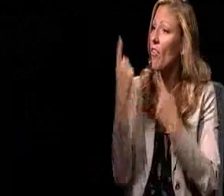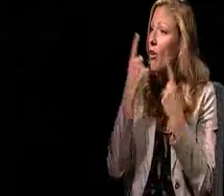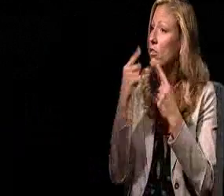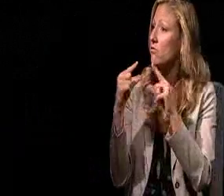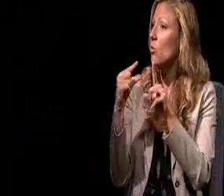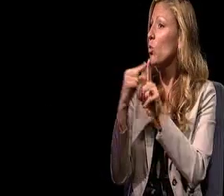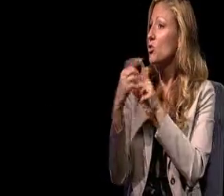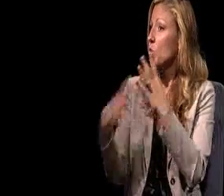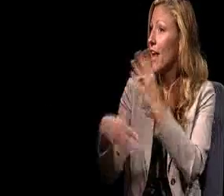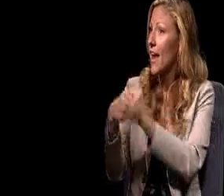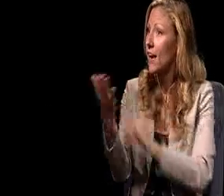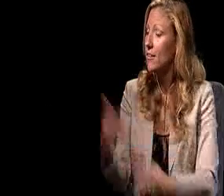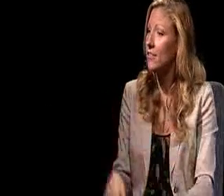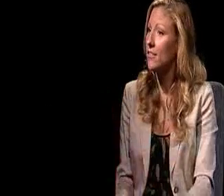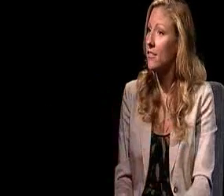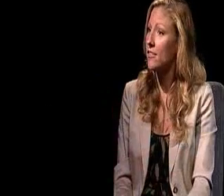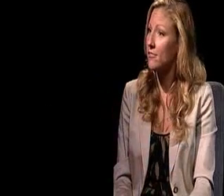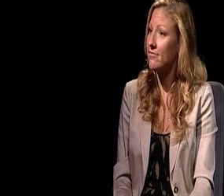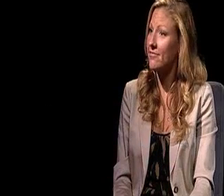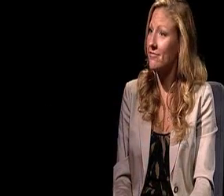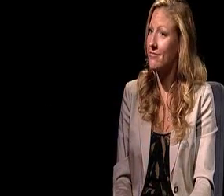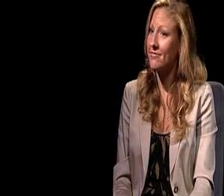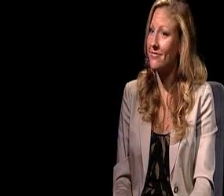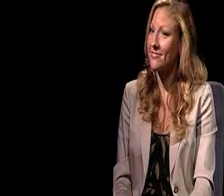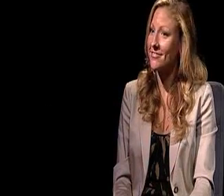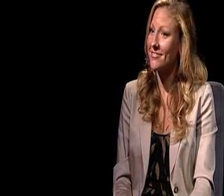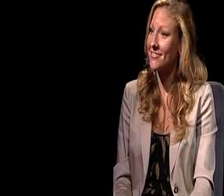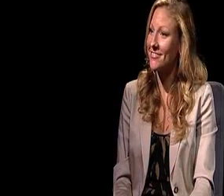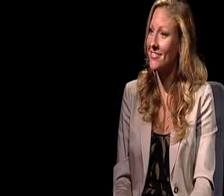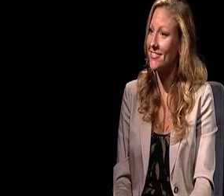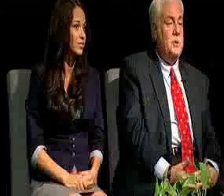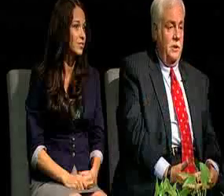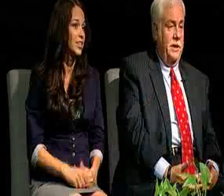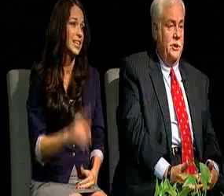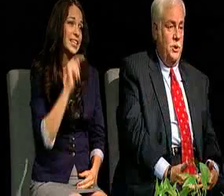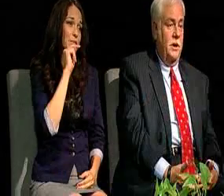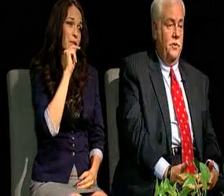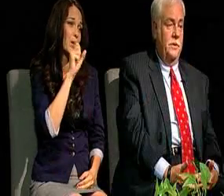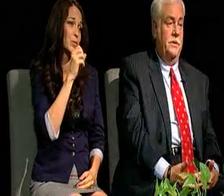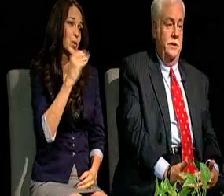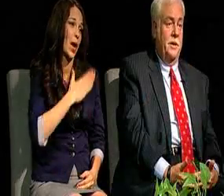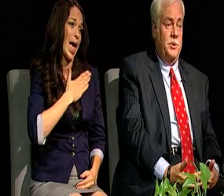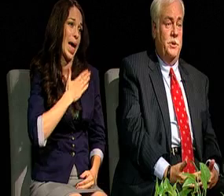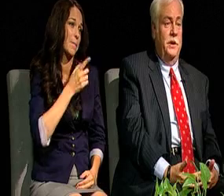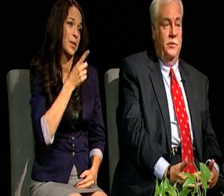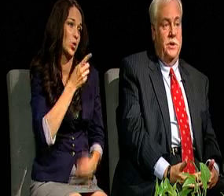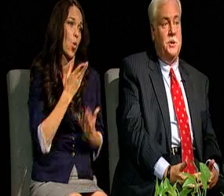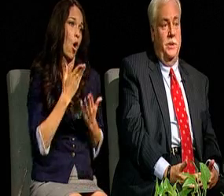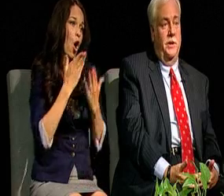Do you have any final thoughts or words that you'd like to add? Well, Tamara, I'm so glad that you offered the opportunity for us to be here